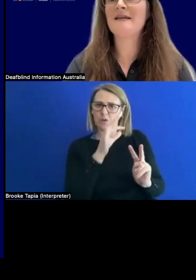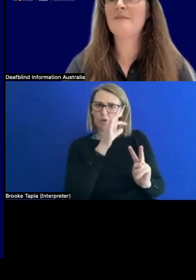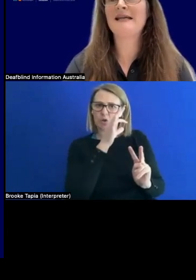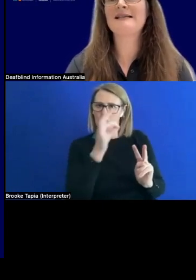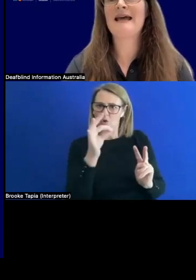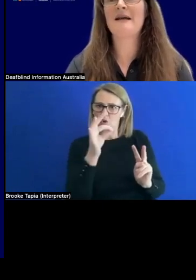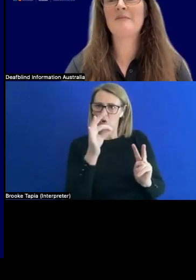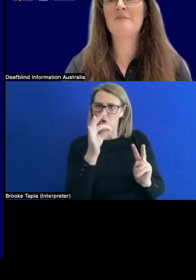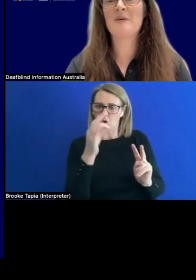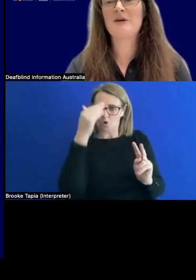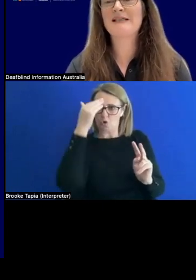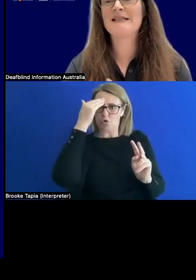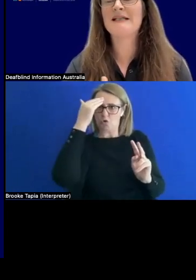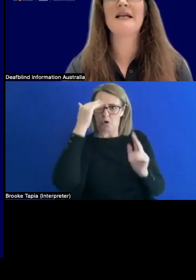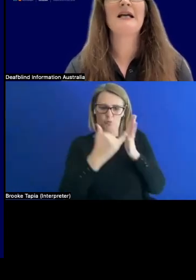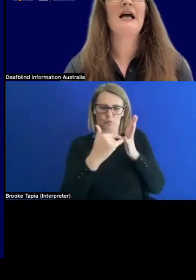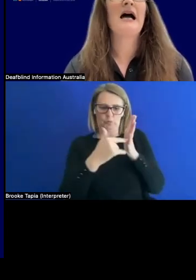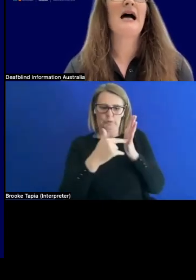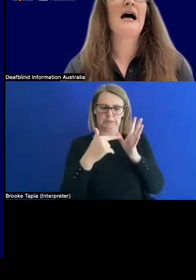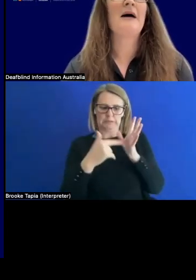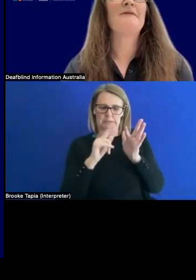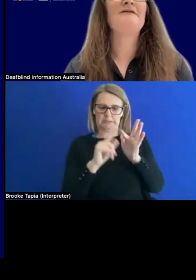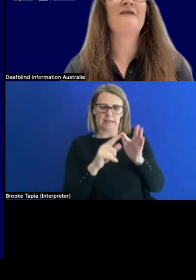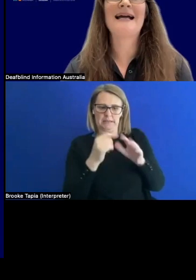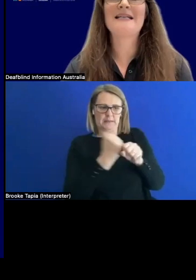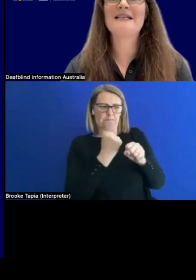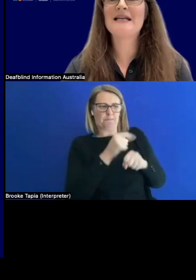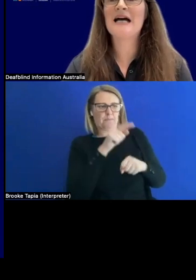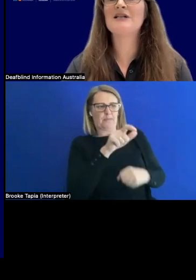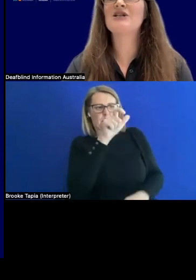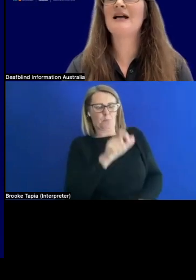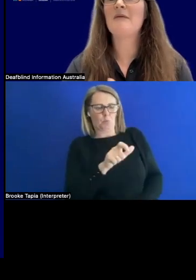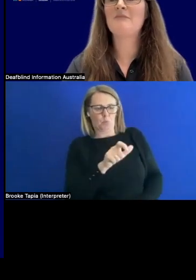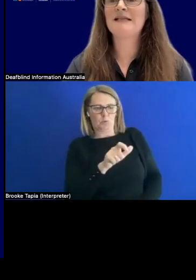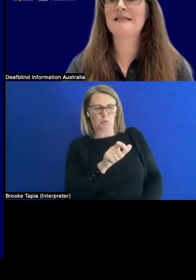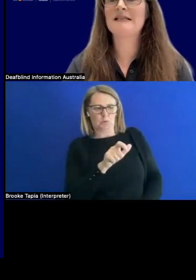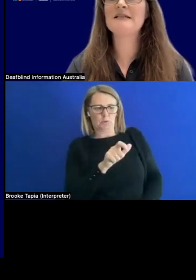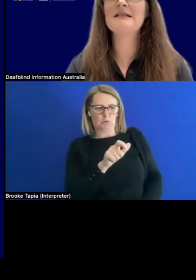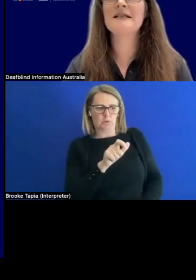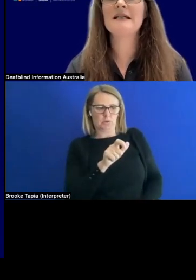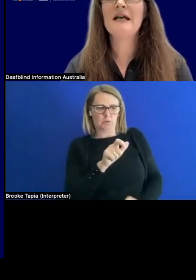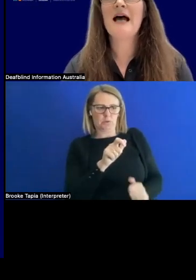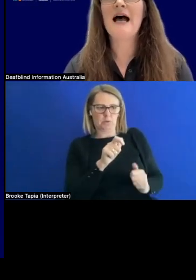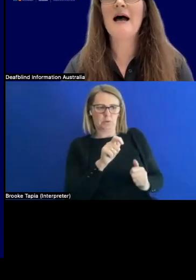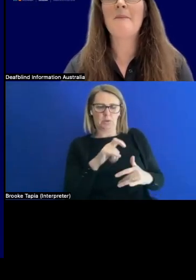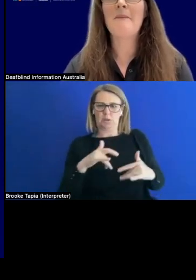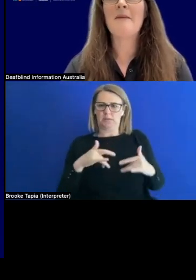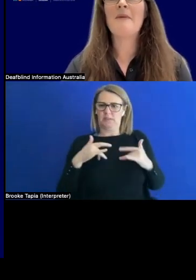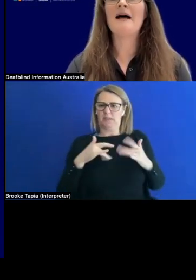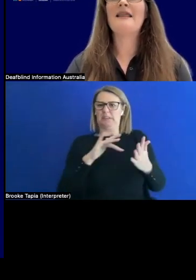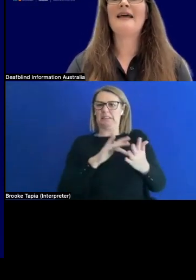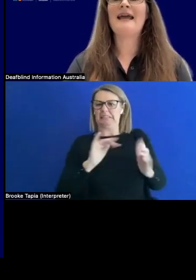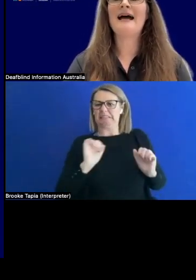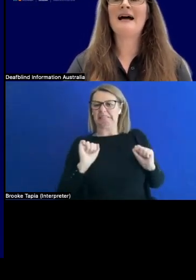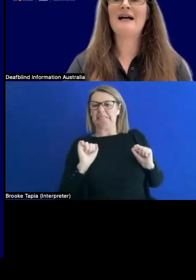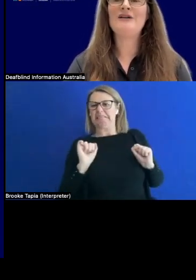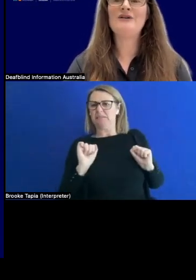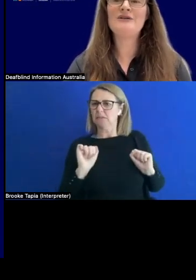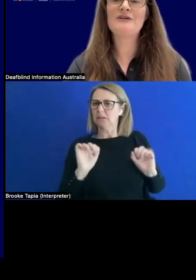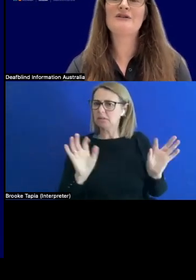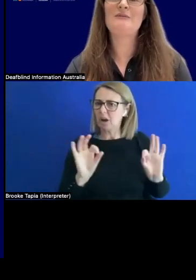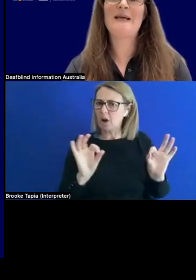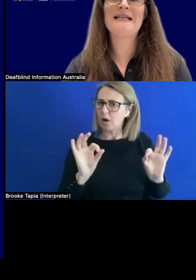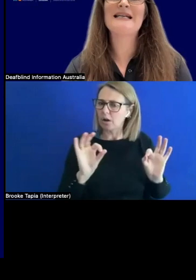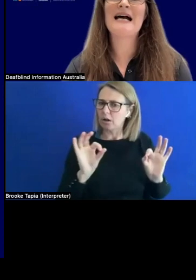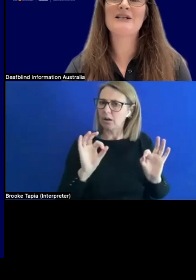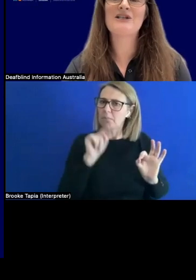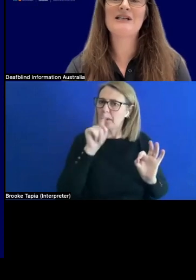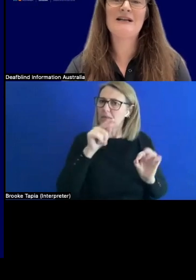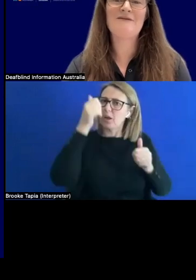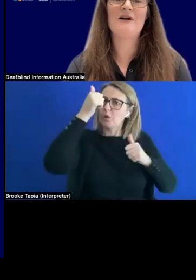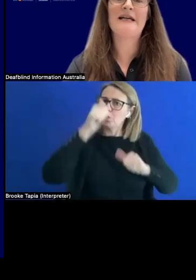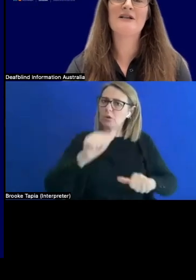that makes that person find touch unpleasant, but they are used to being touched in a very